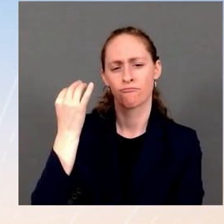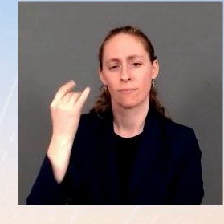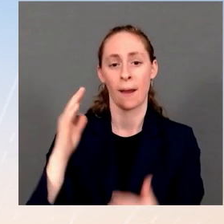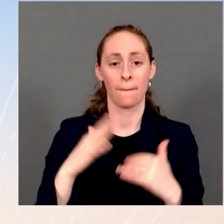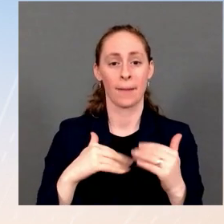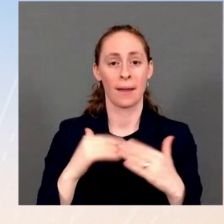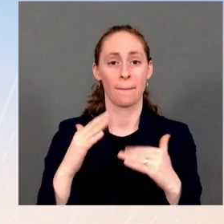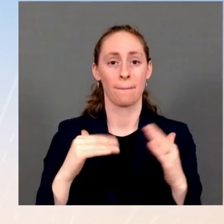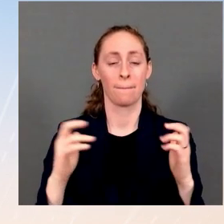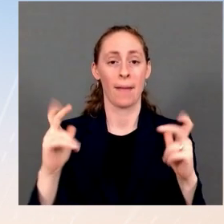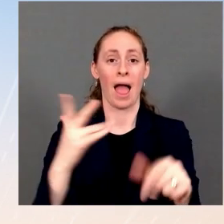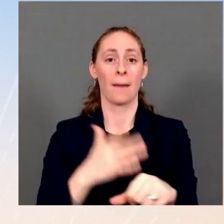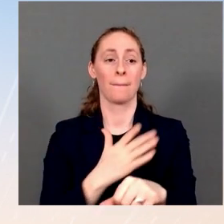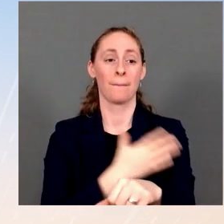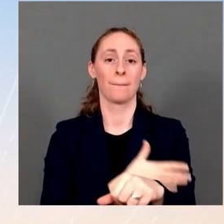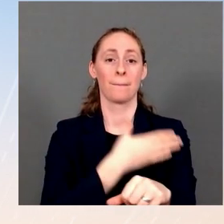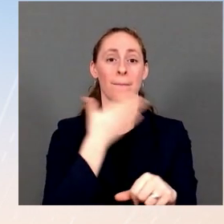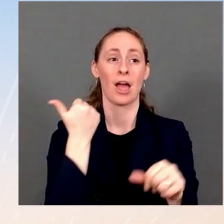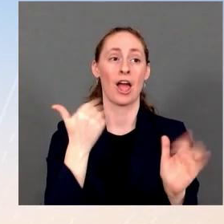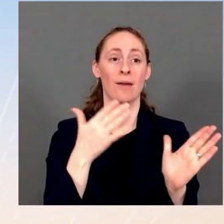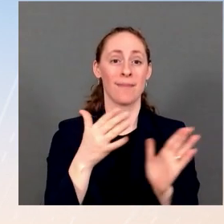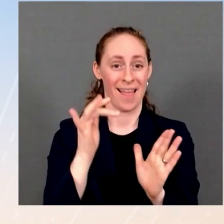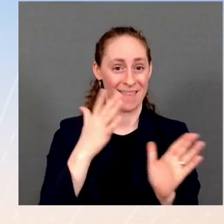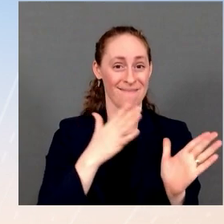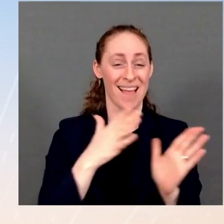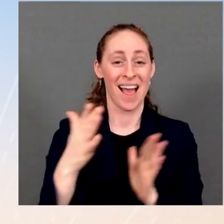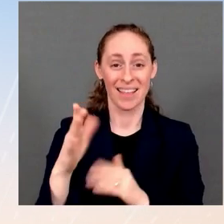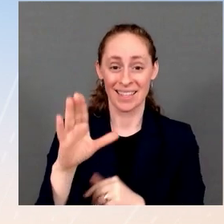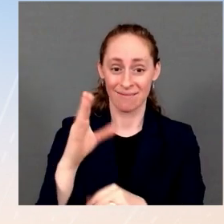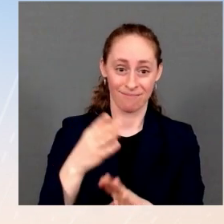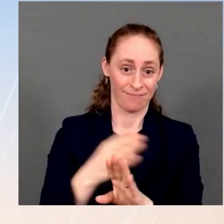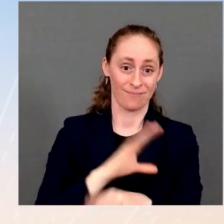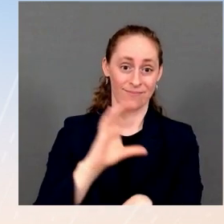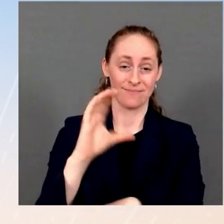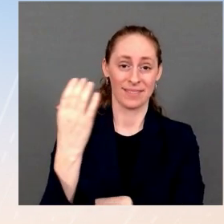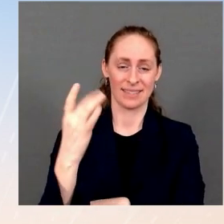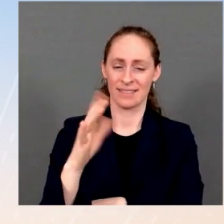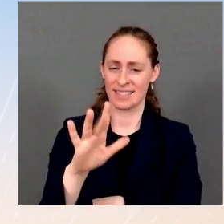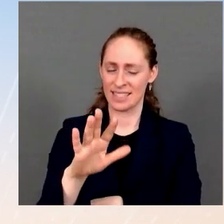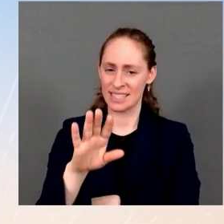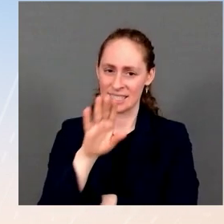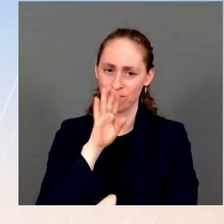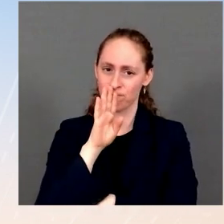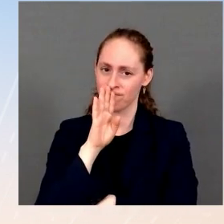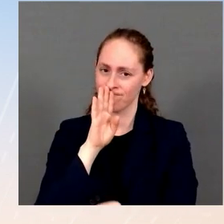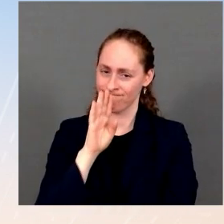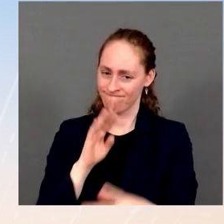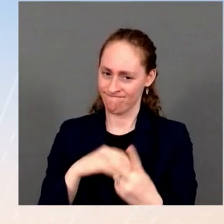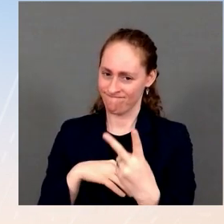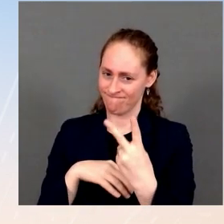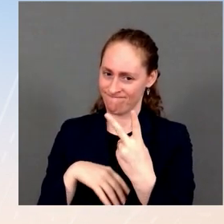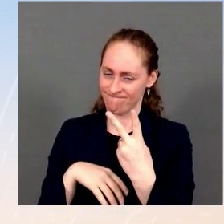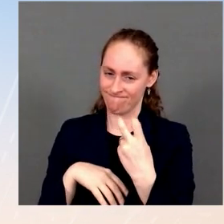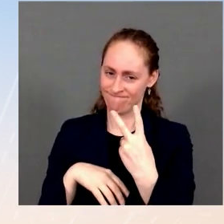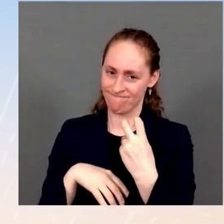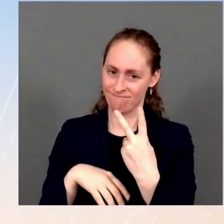The climate piece is a good chunk of that. What will you guys do in your office if those provisions don't end up getting passed?